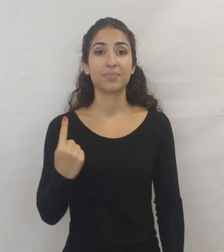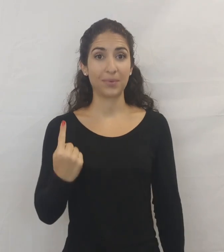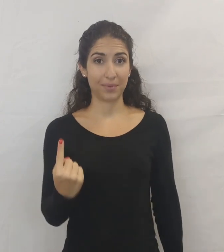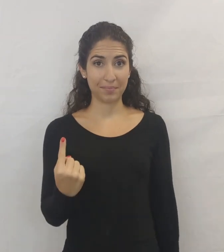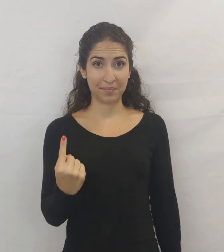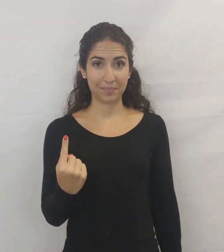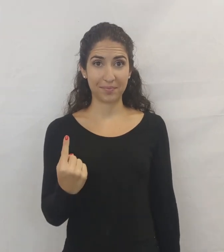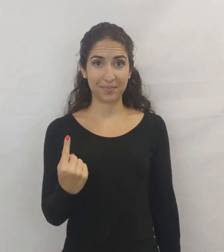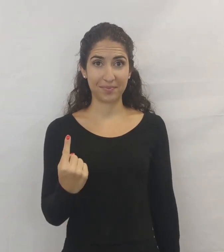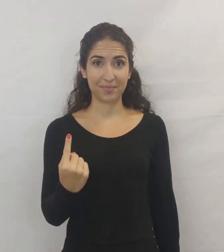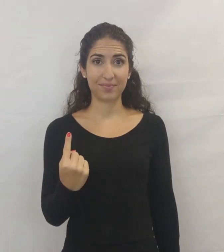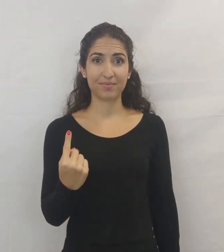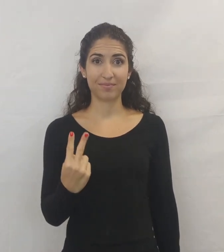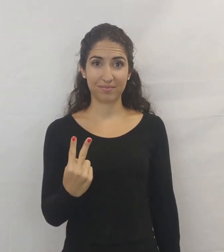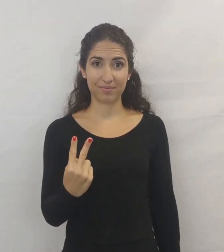1